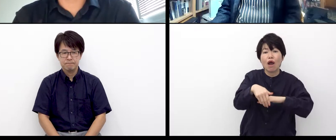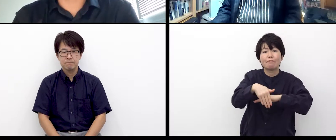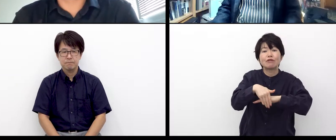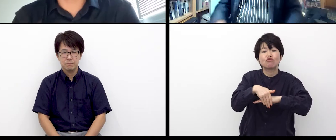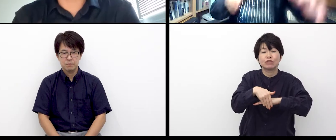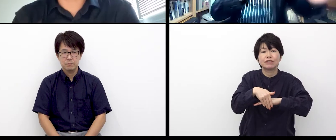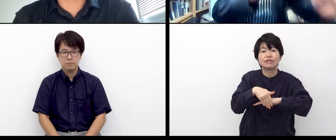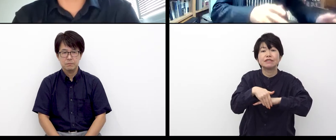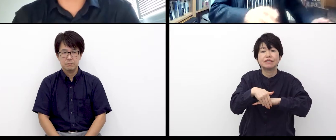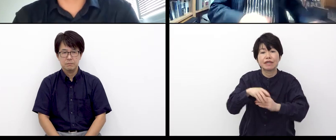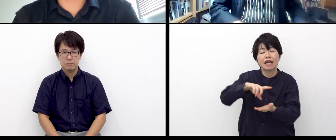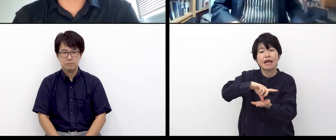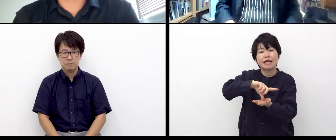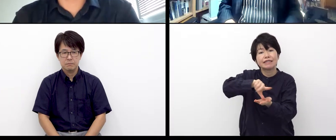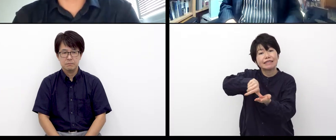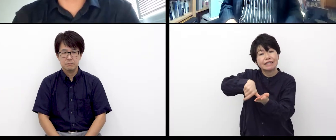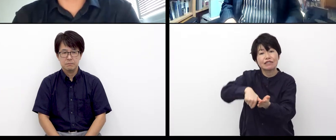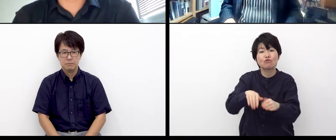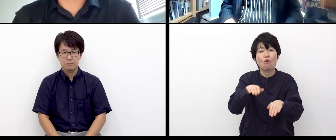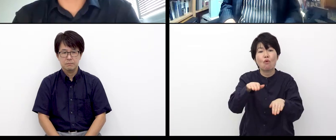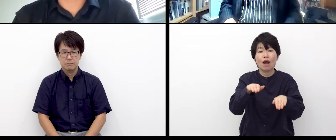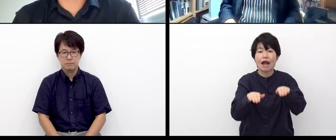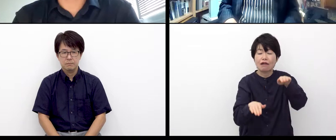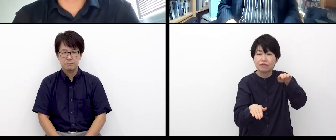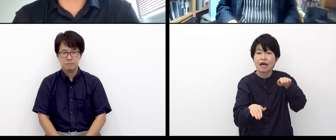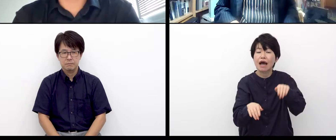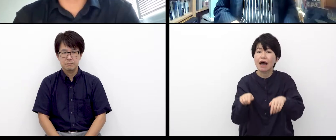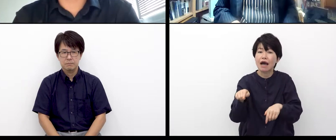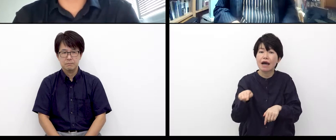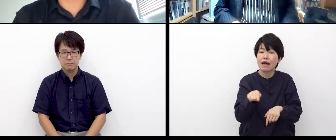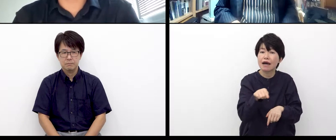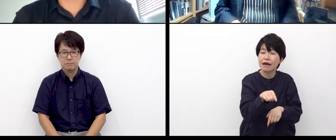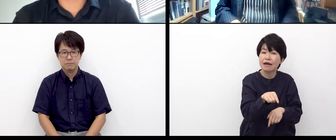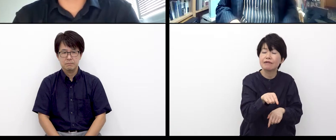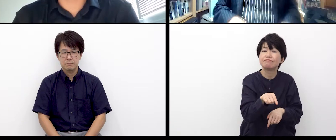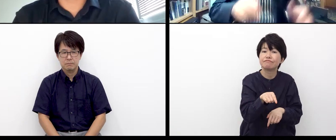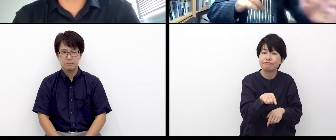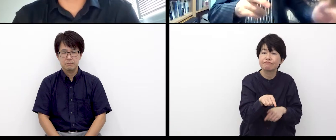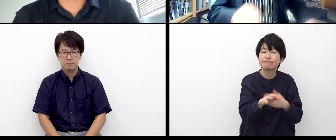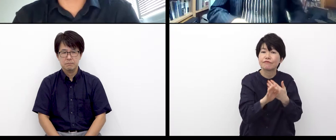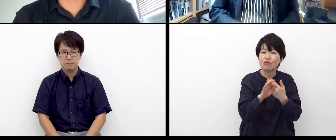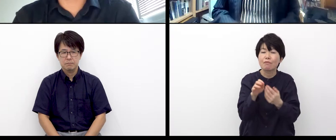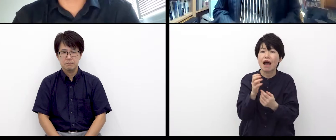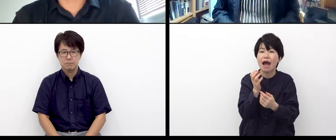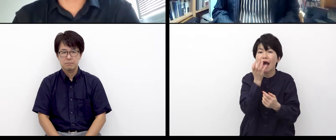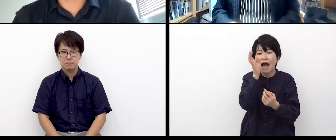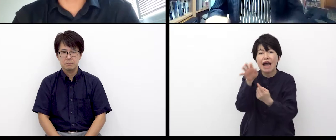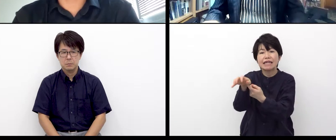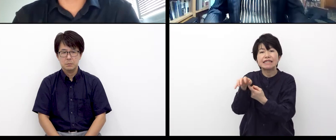Each prefecture has one center, so that we won’t have regional difference any more